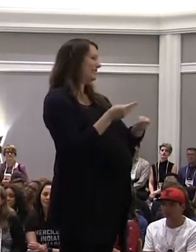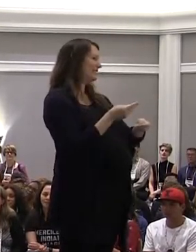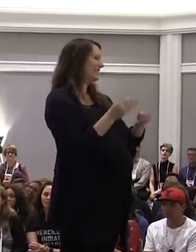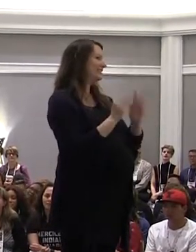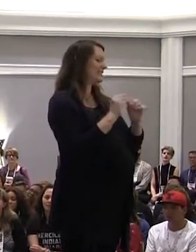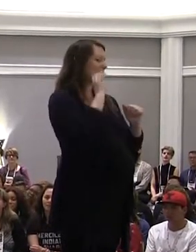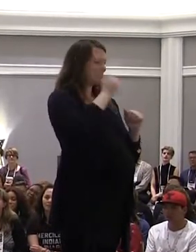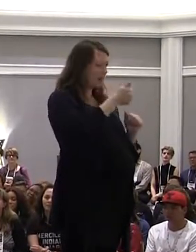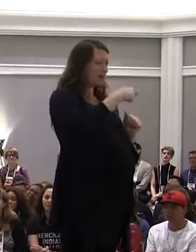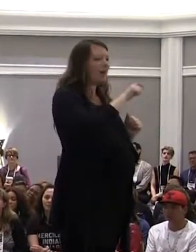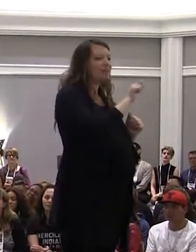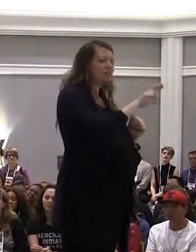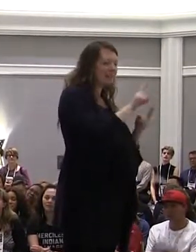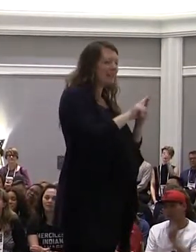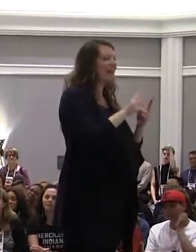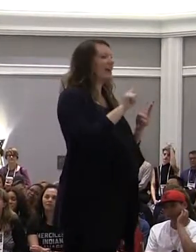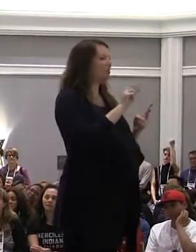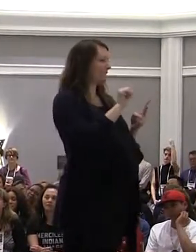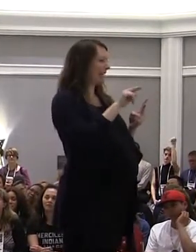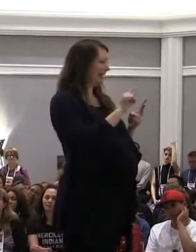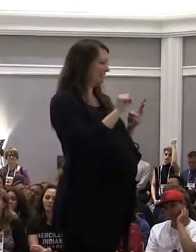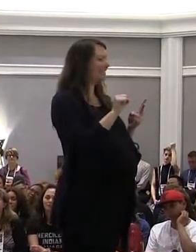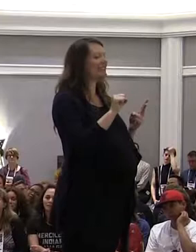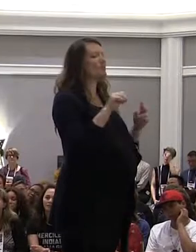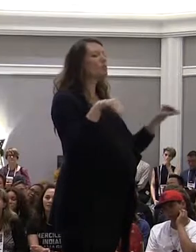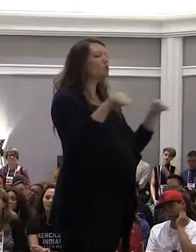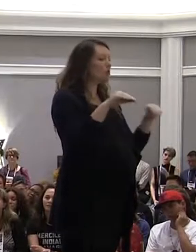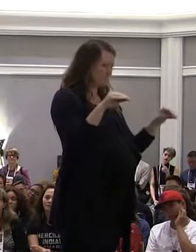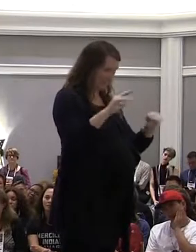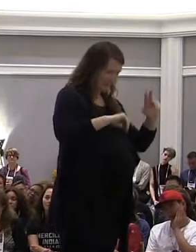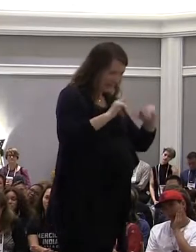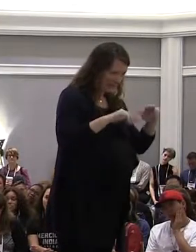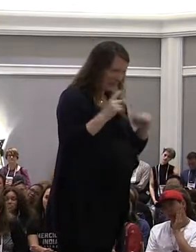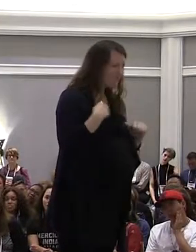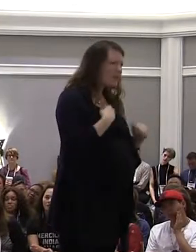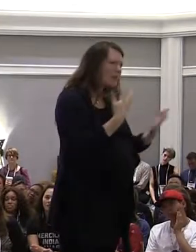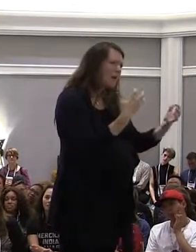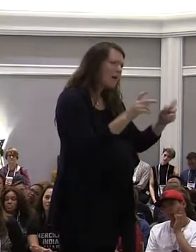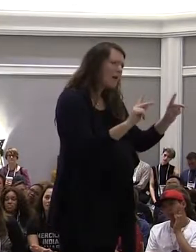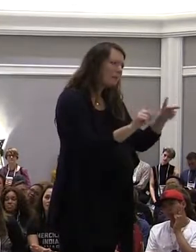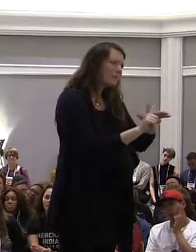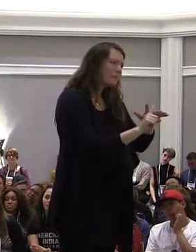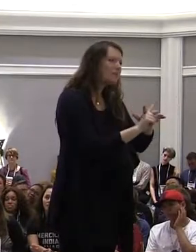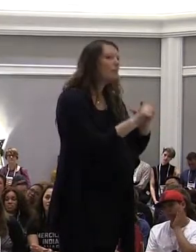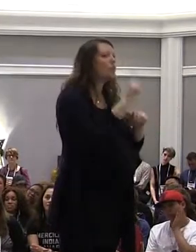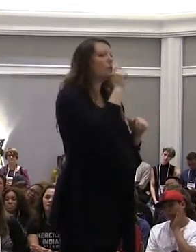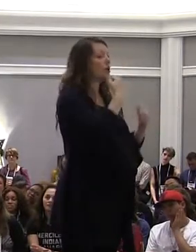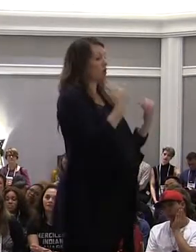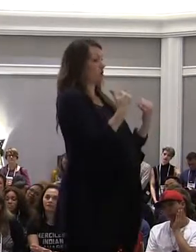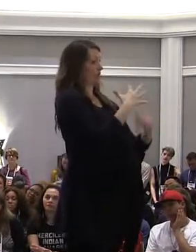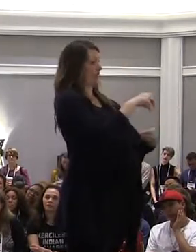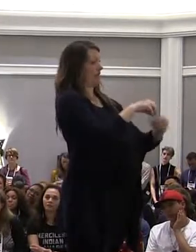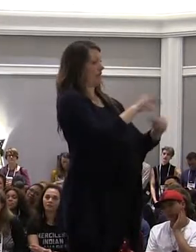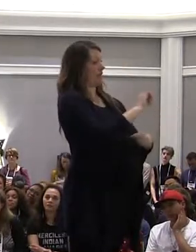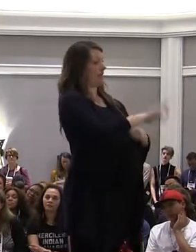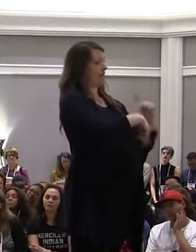on queer and trans movement building. We are interested in folks who are currently involved in queer and trans movement building.